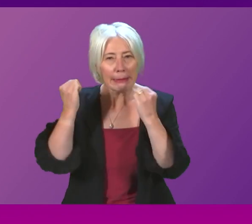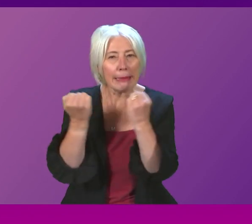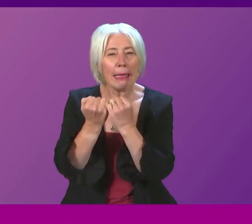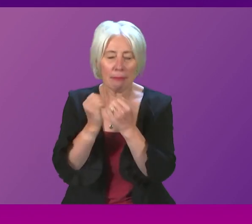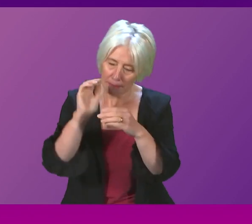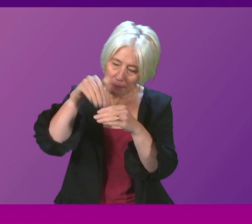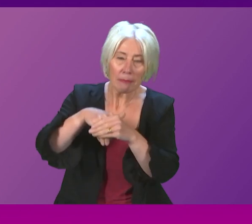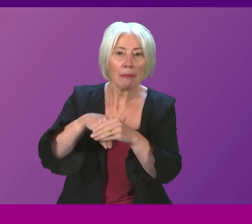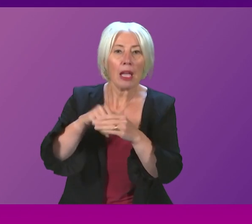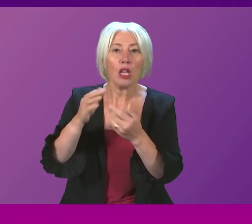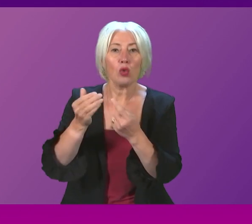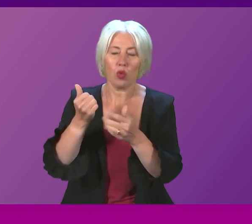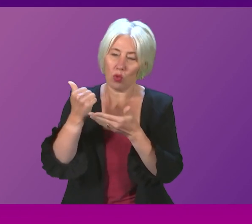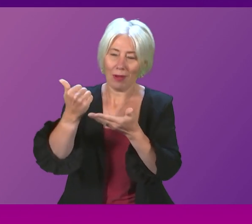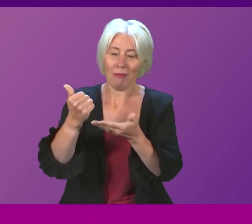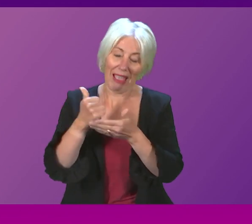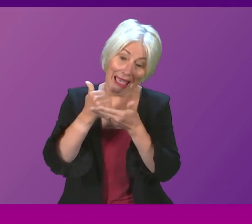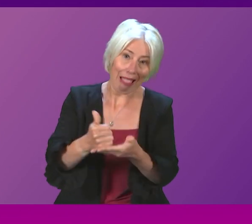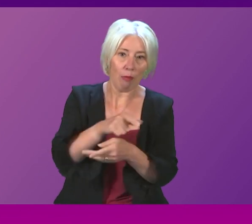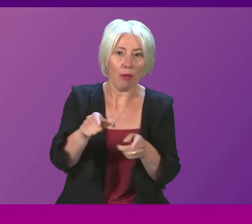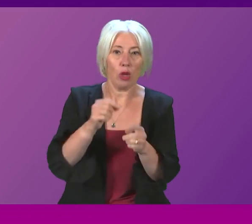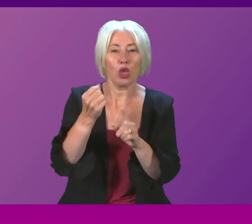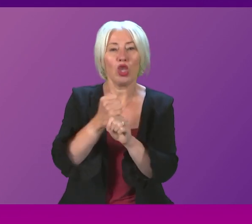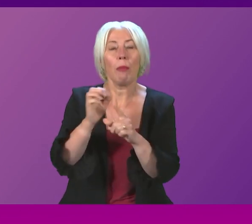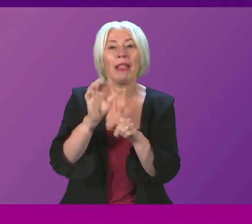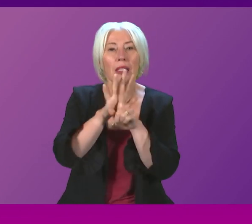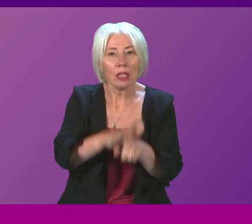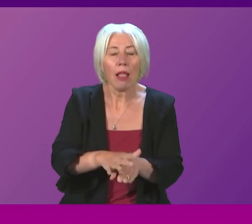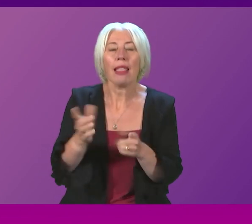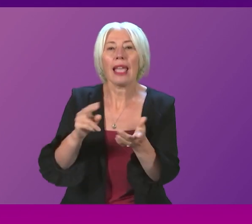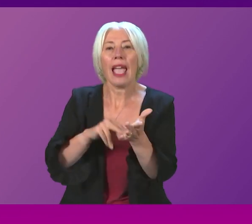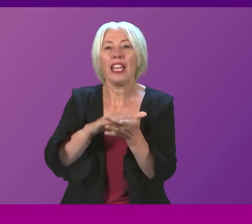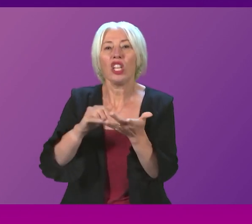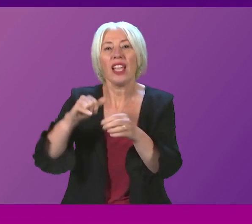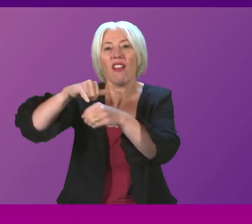to help with the pressure on GPs, and NHS Pharmacy First Scotland has provided almost